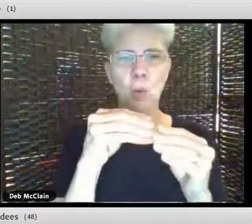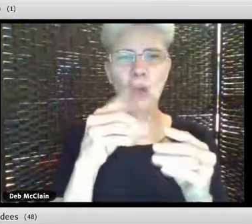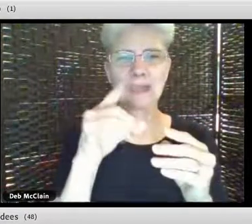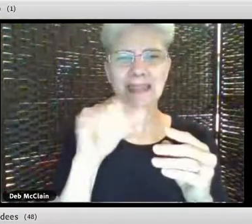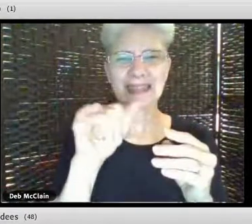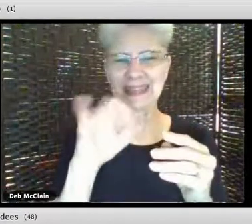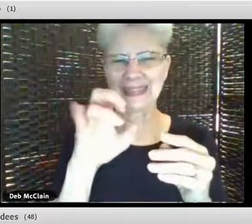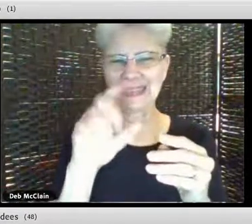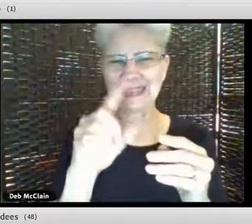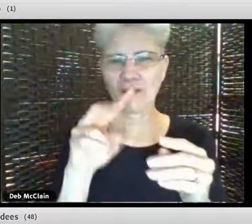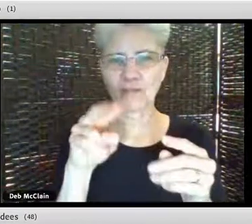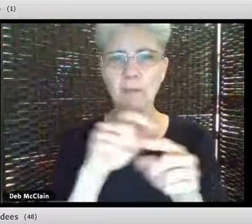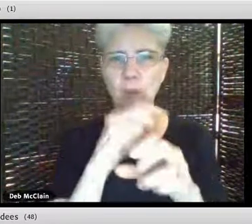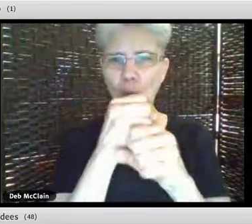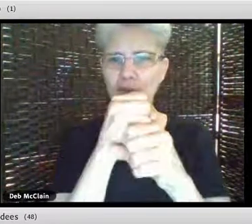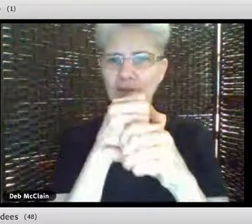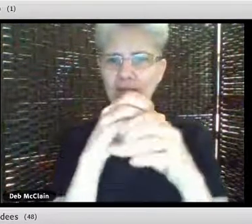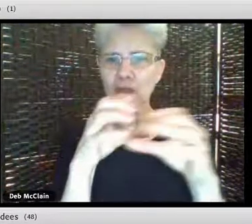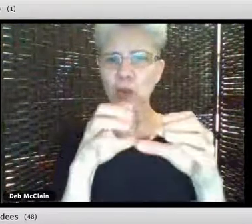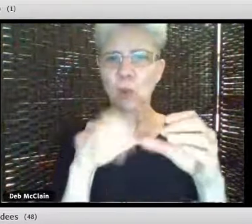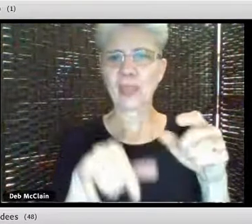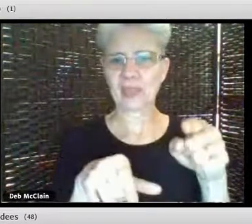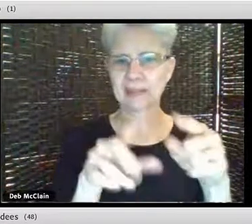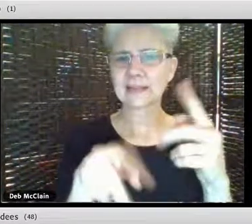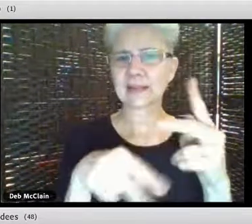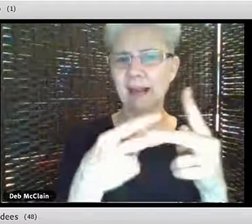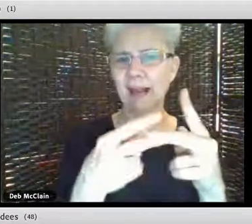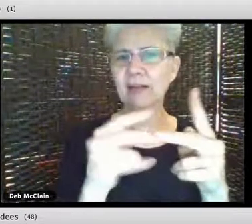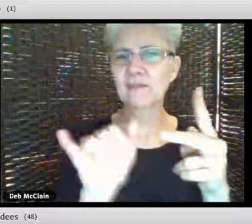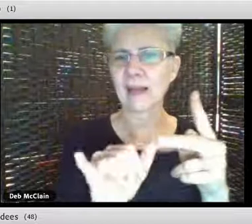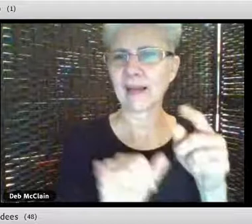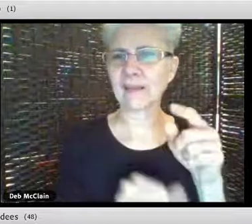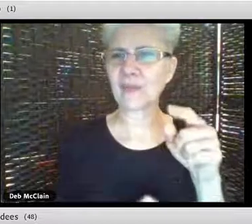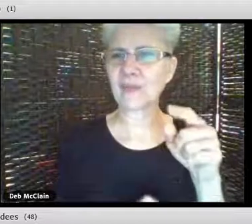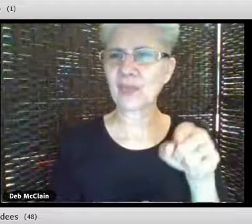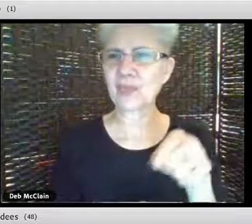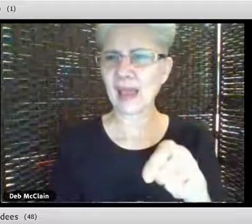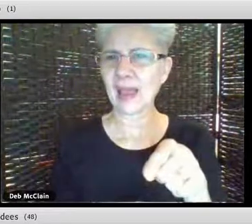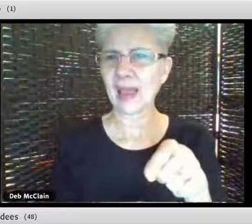but if you like more of a visual view, this has got kind of, like, little icons